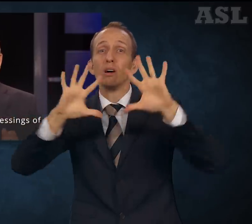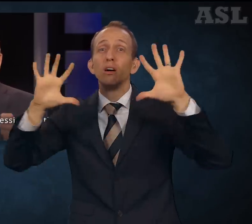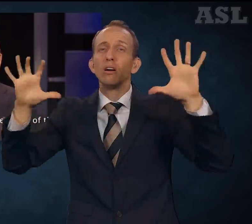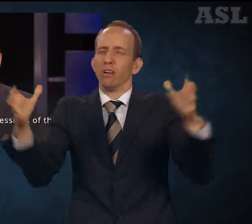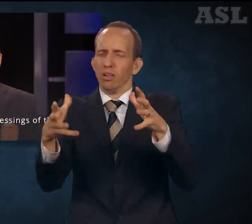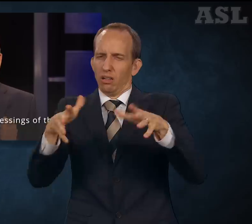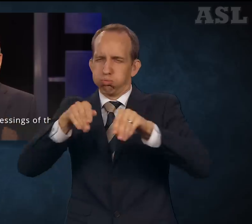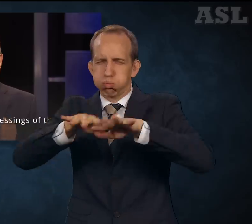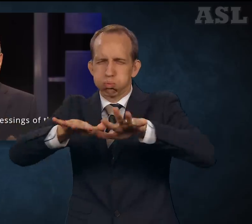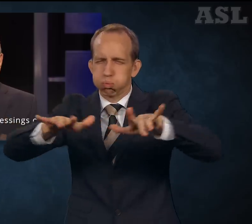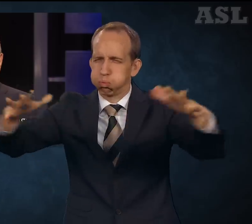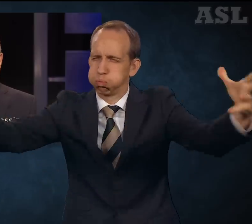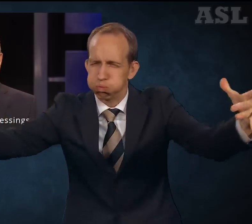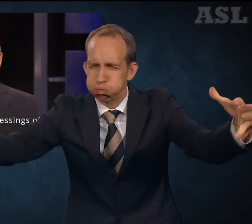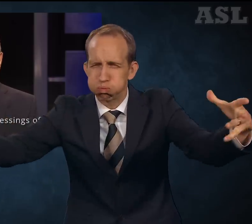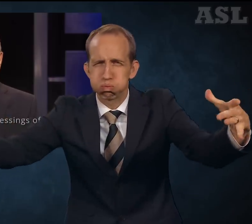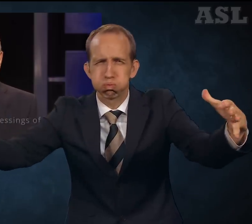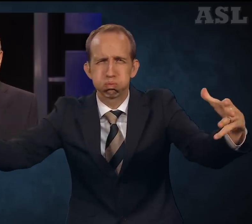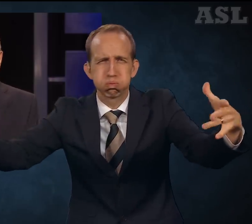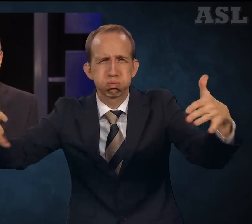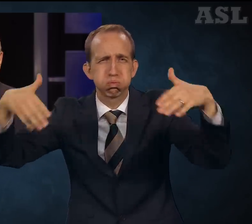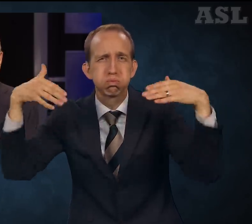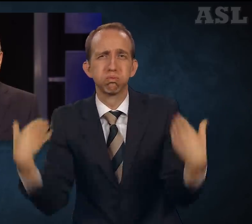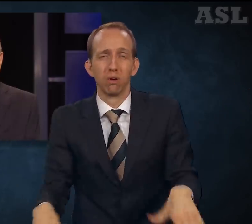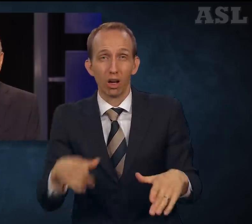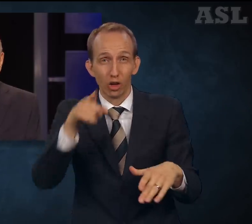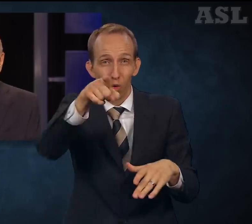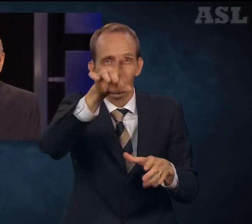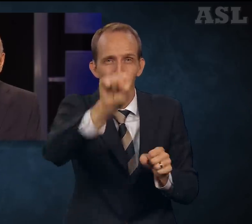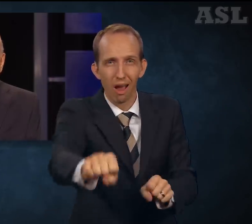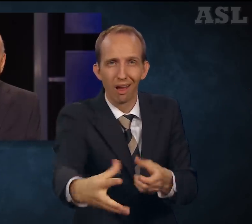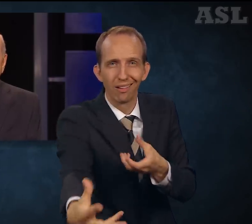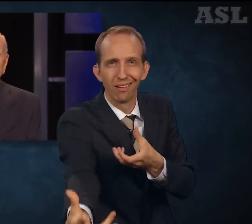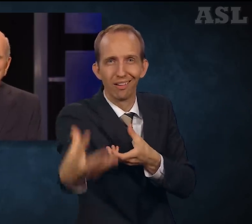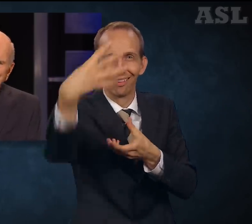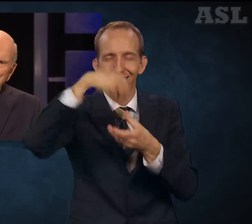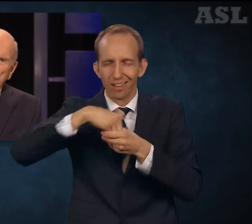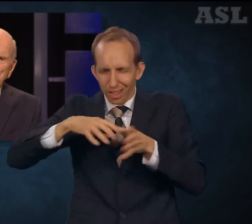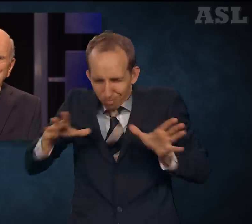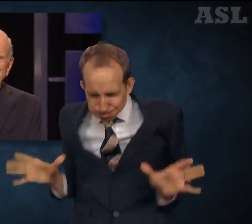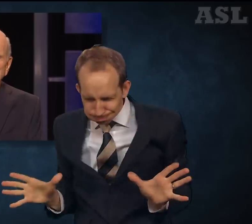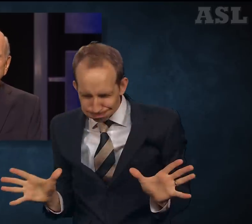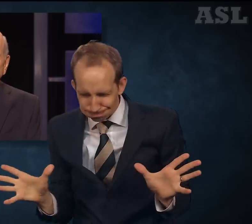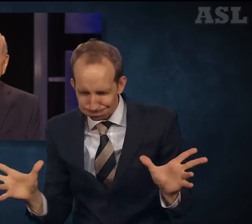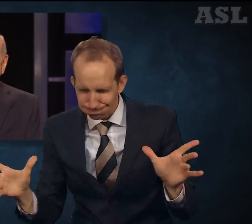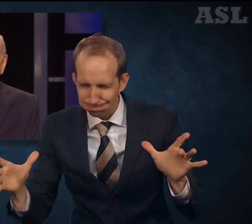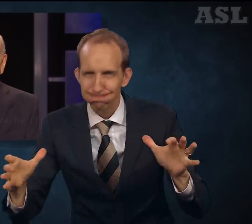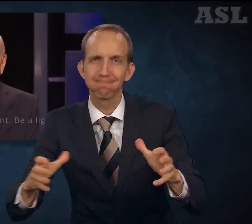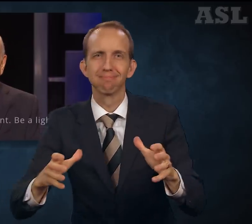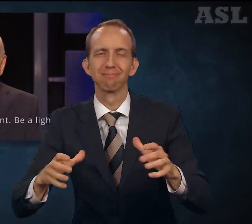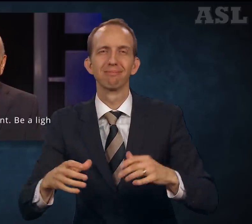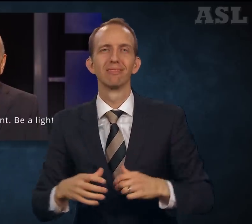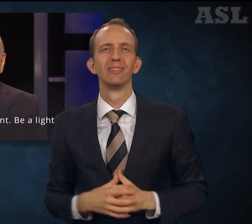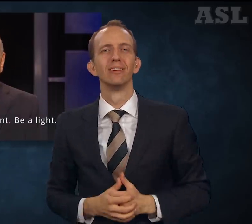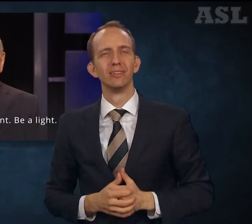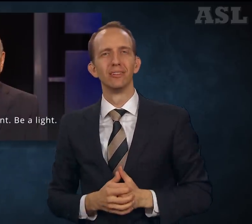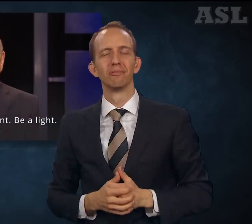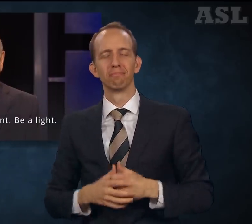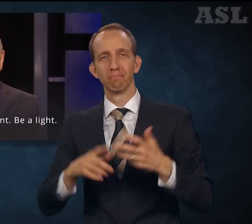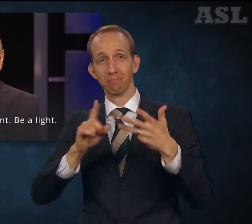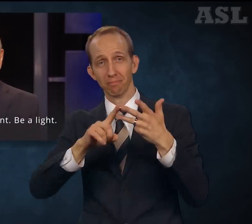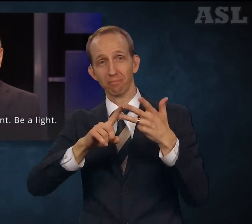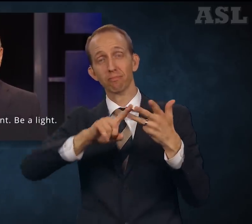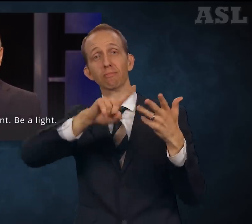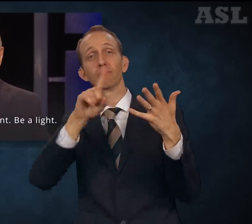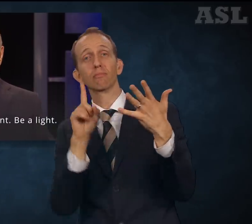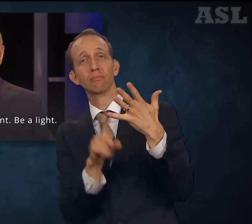AND YOU CAN BE PART OF THE